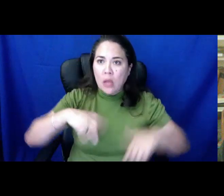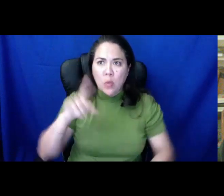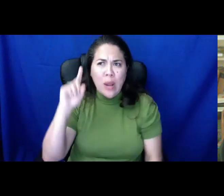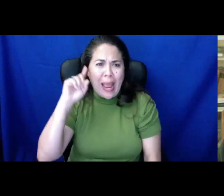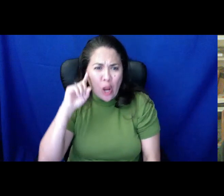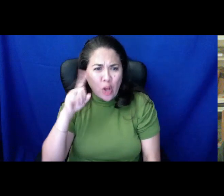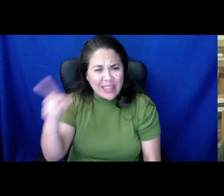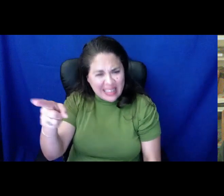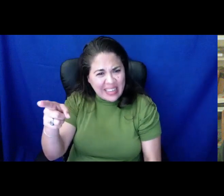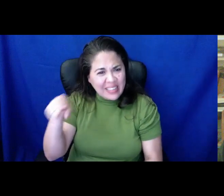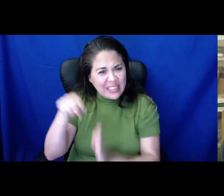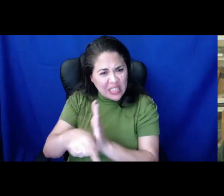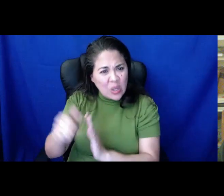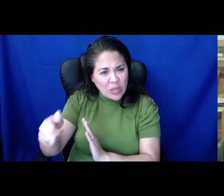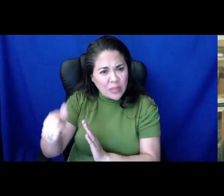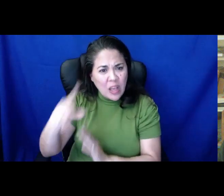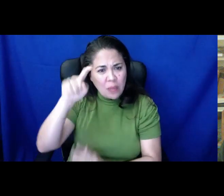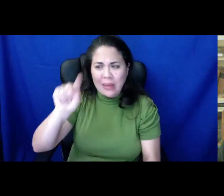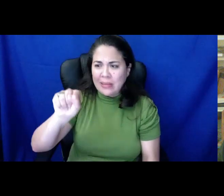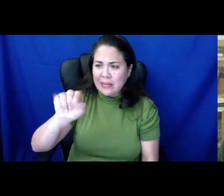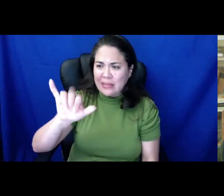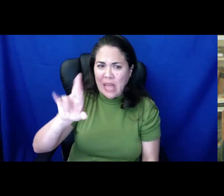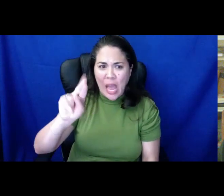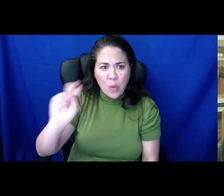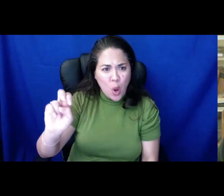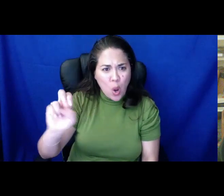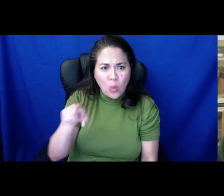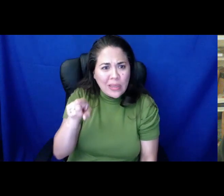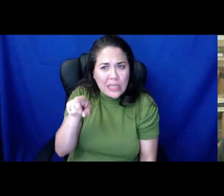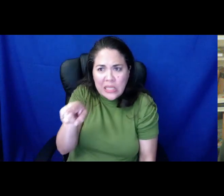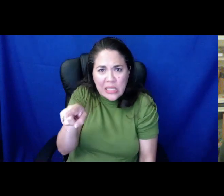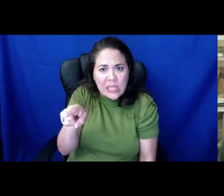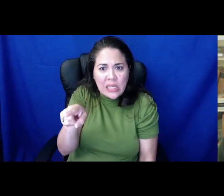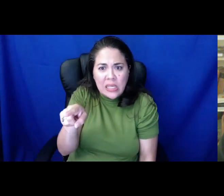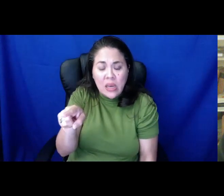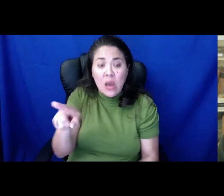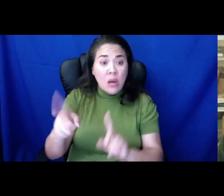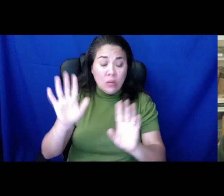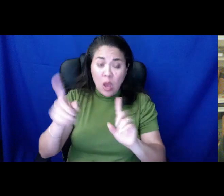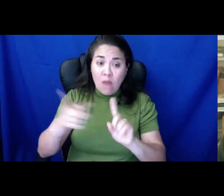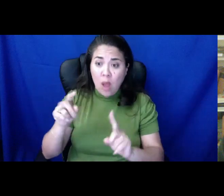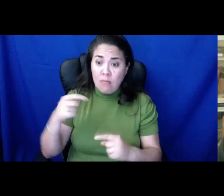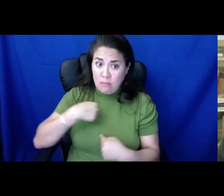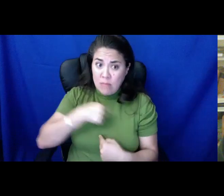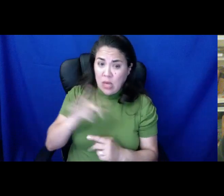Raymond Antrobus (He/Him): As Tyrone genuinely. Raymond Antrobus (He/Him): From the outside. Raymond Antrobus (He/Him): One of the.